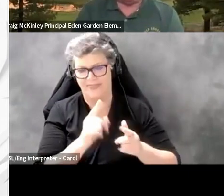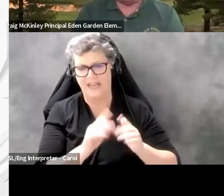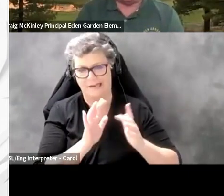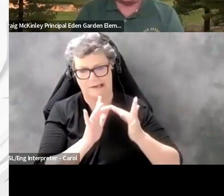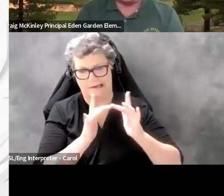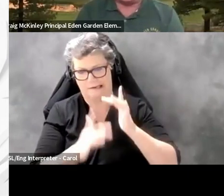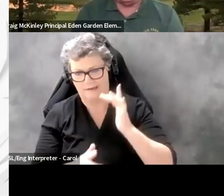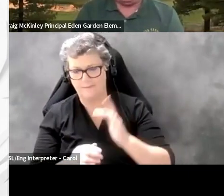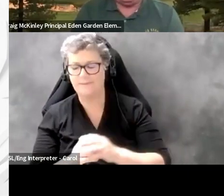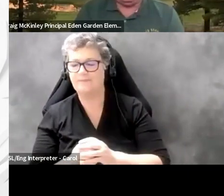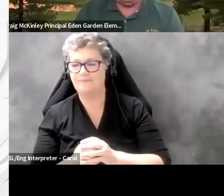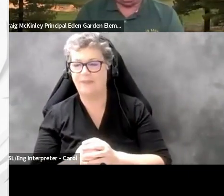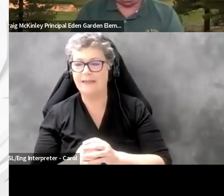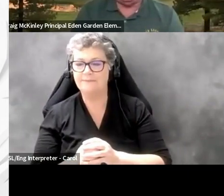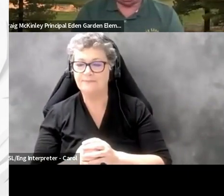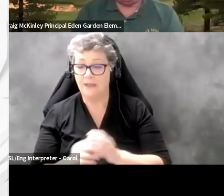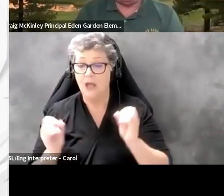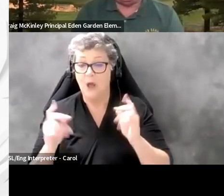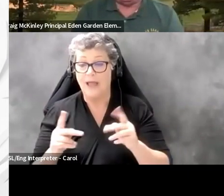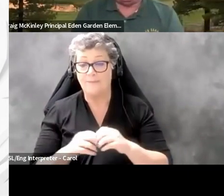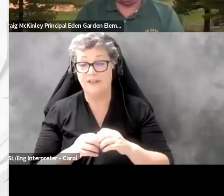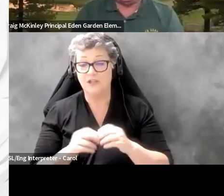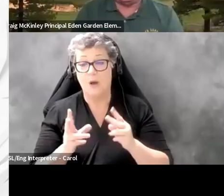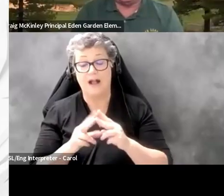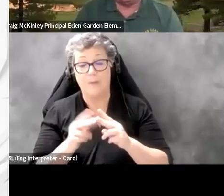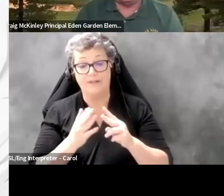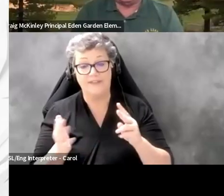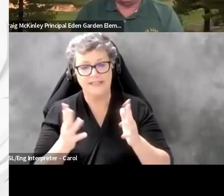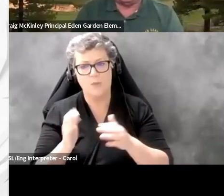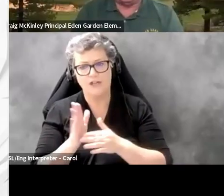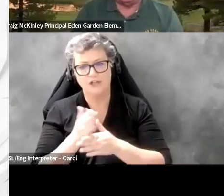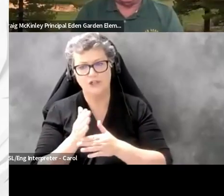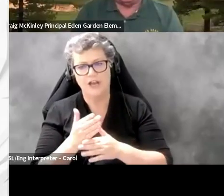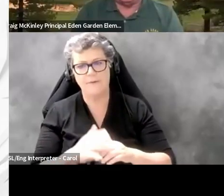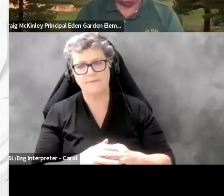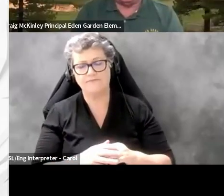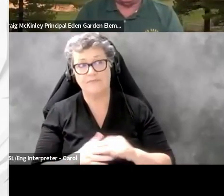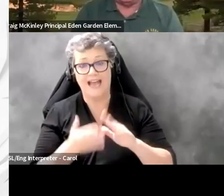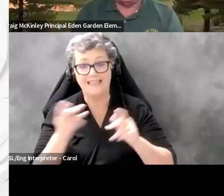want to repeat. So a couple of other things I wanted to share is that as administrators we need